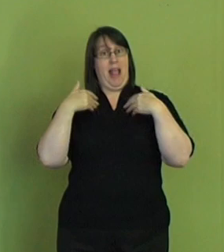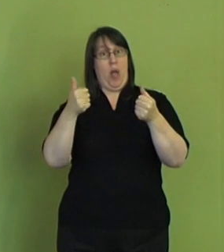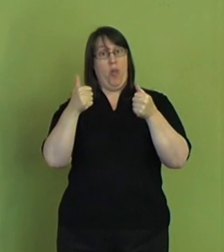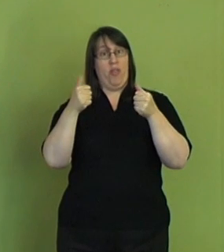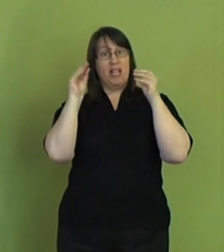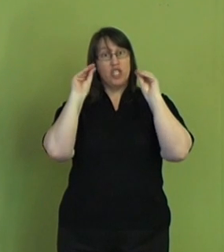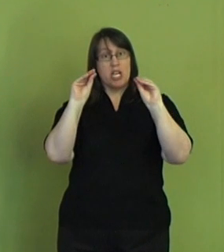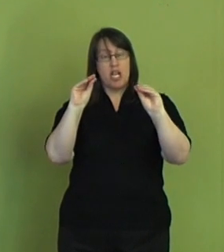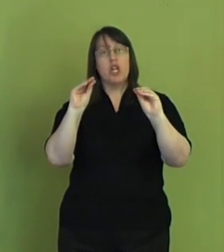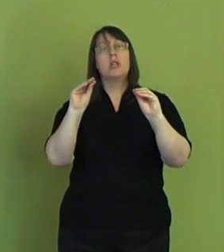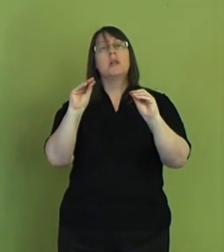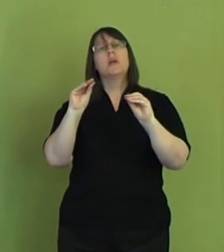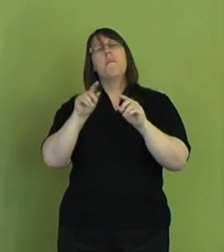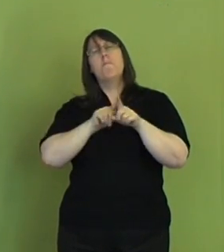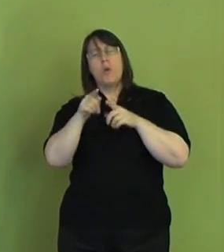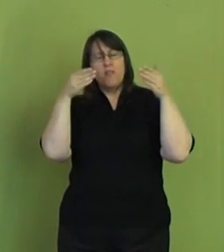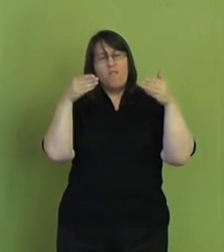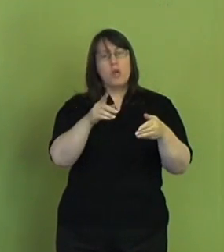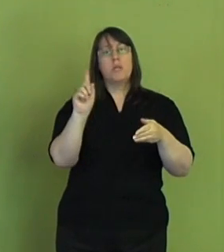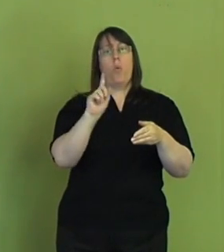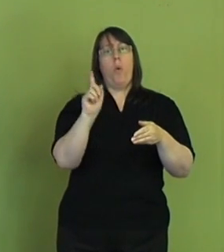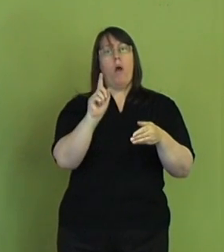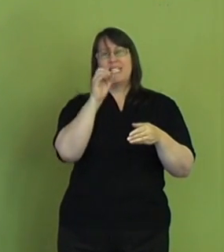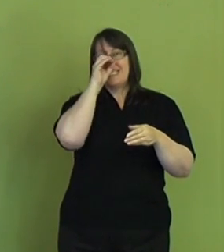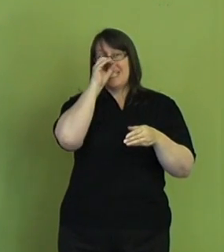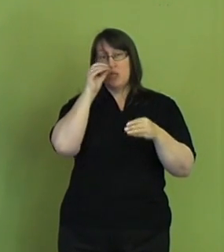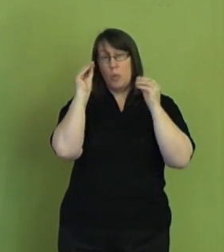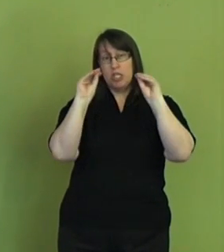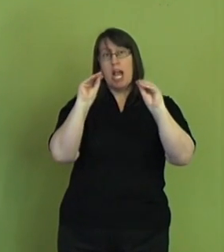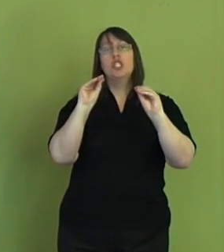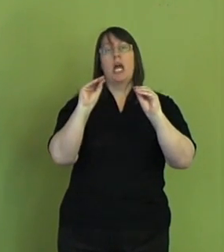mainly in mental health and sexuality education.